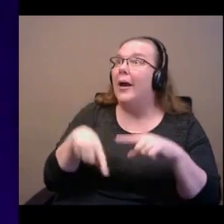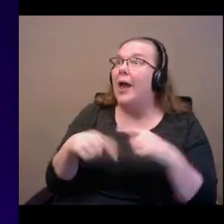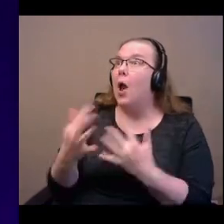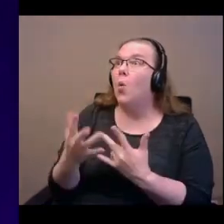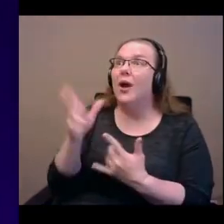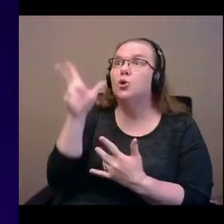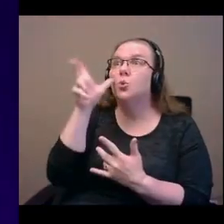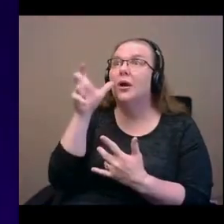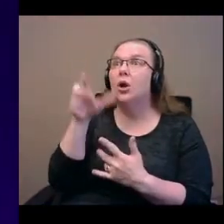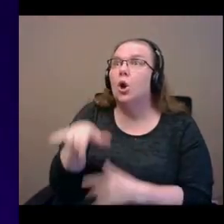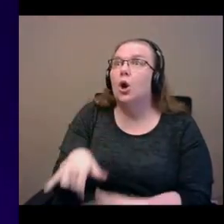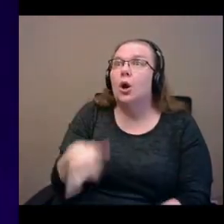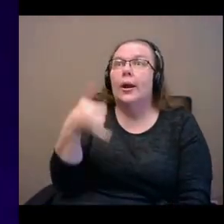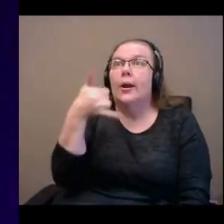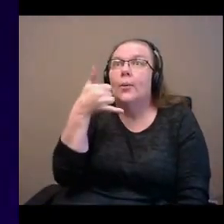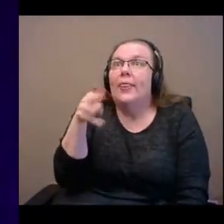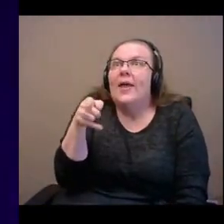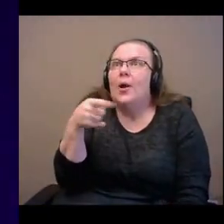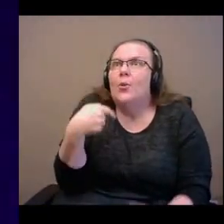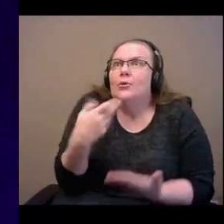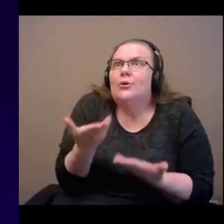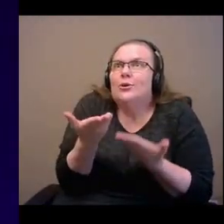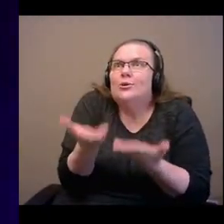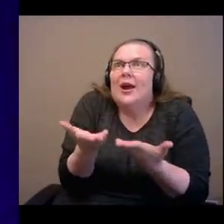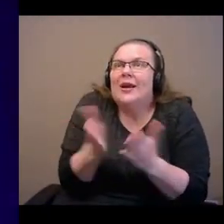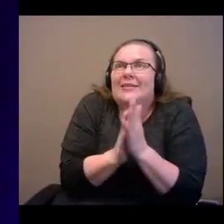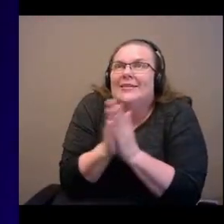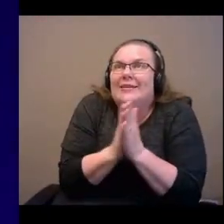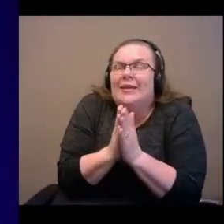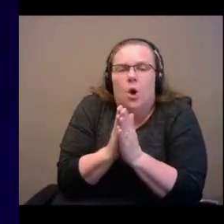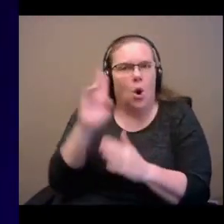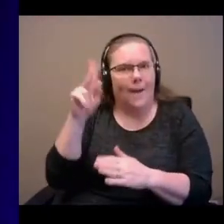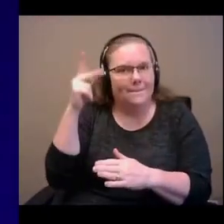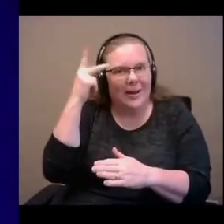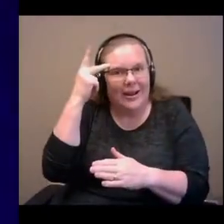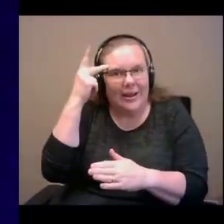has to say.” Right? When you get a political text asking for money, right, you delete it and